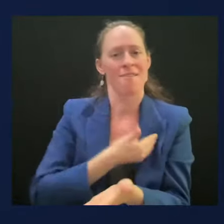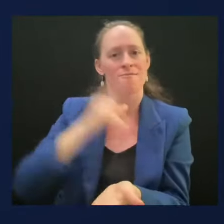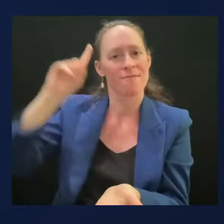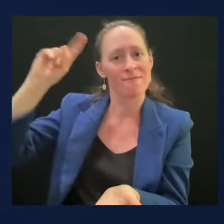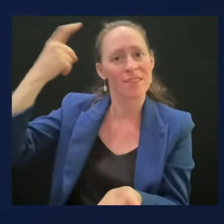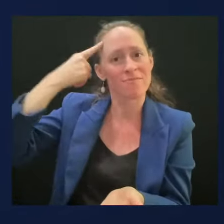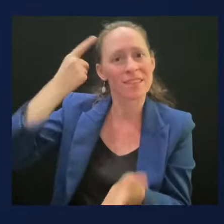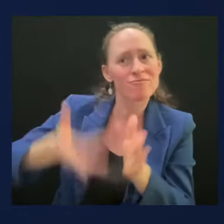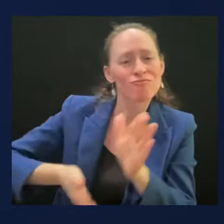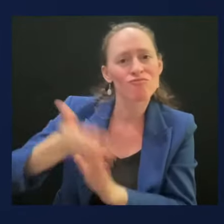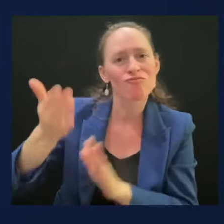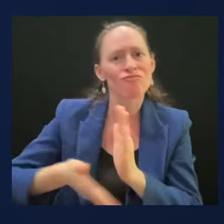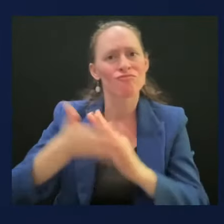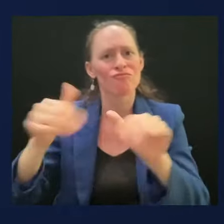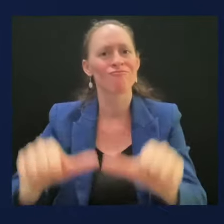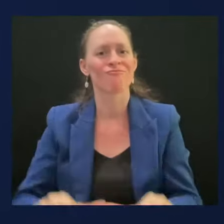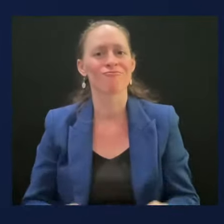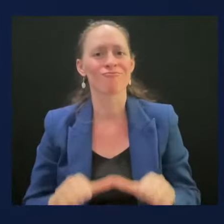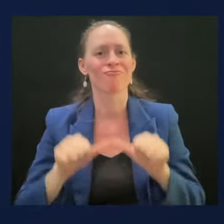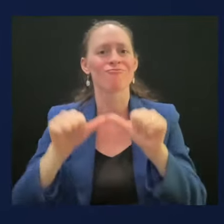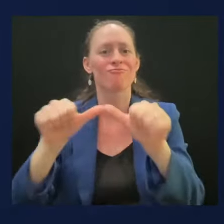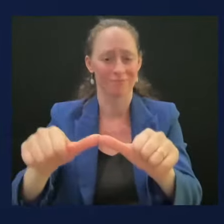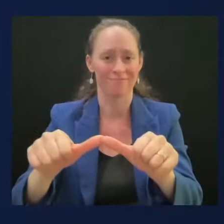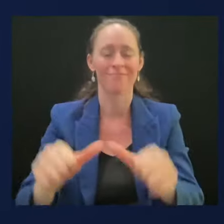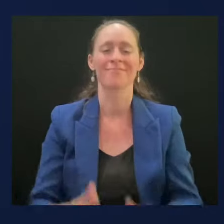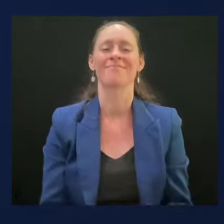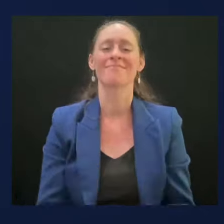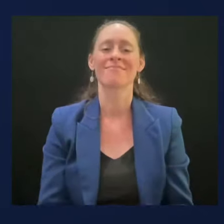And its formal report predicted that an all-volunteer force